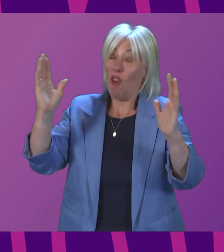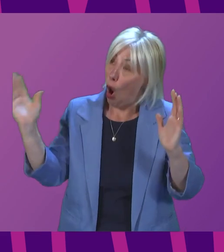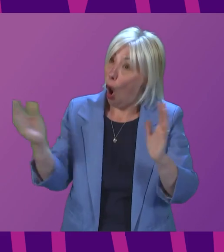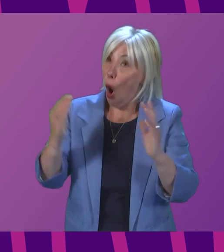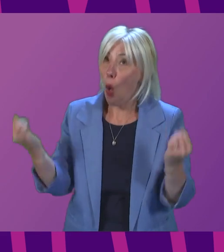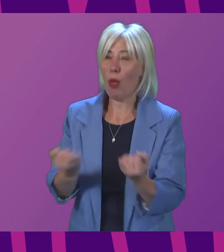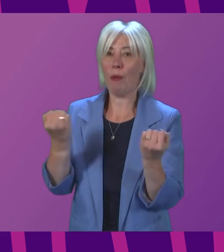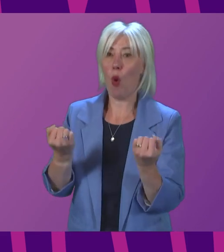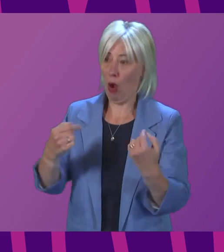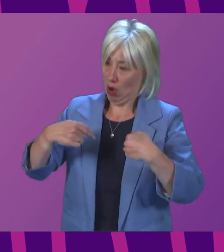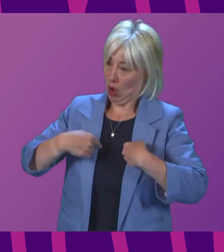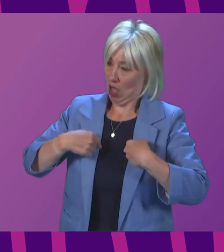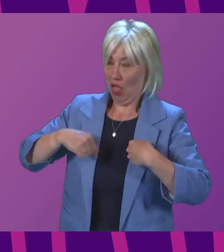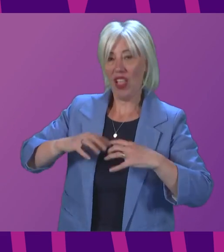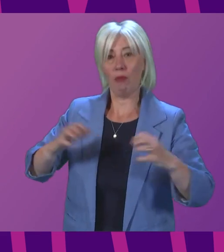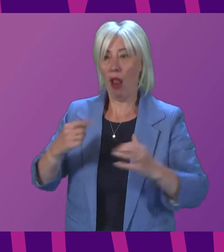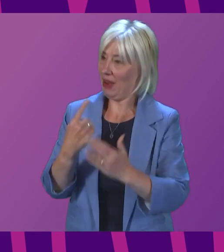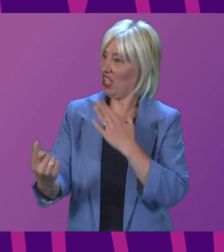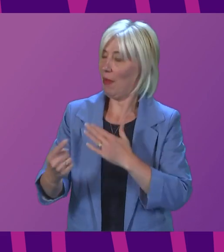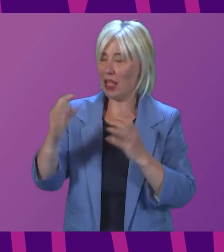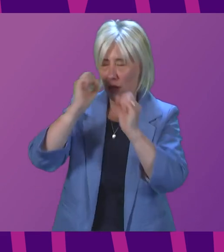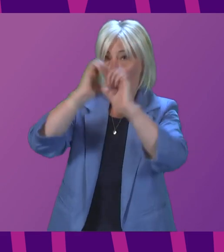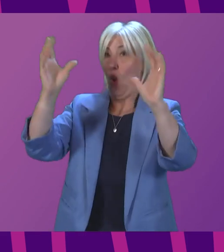this Parliament were independent.